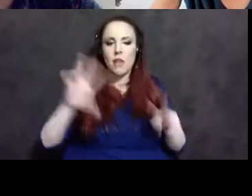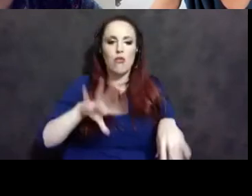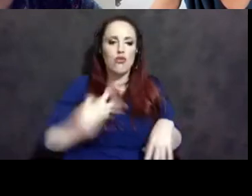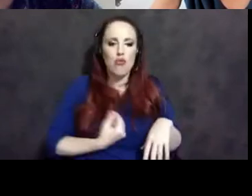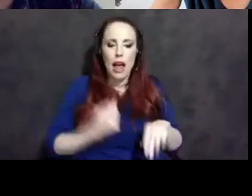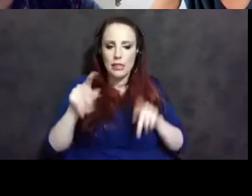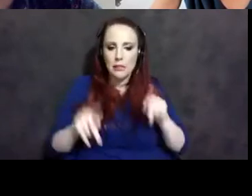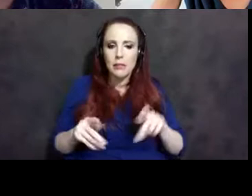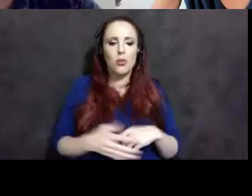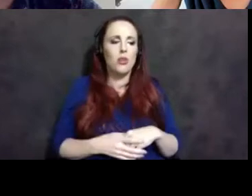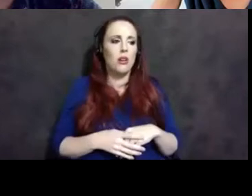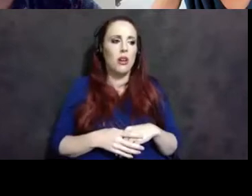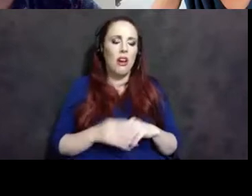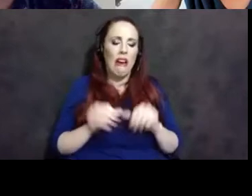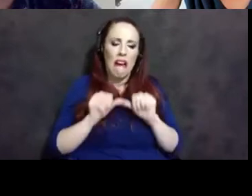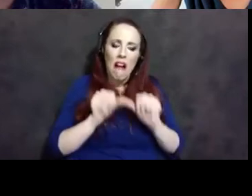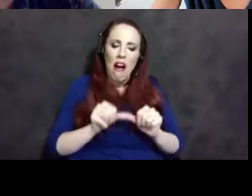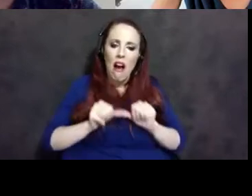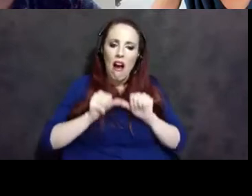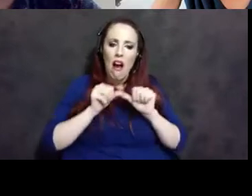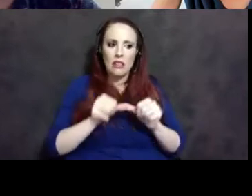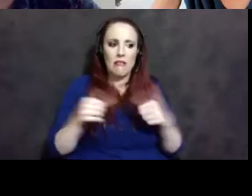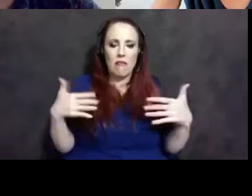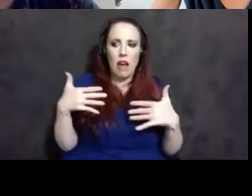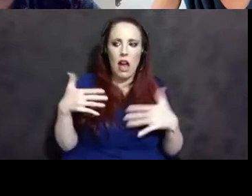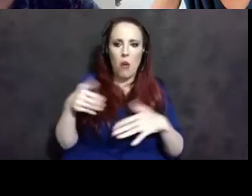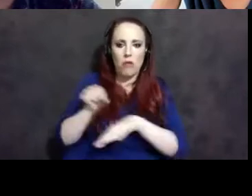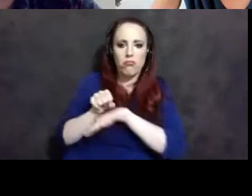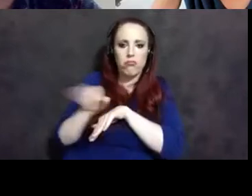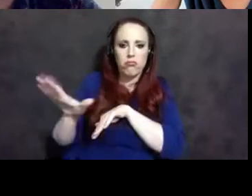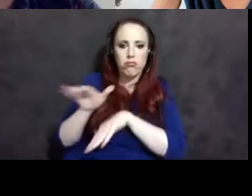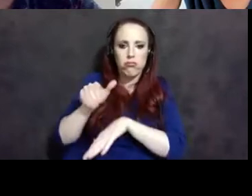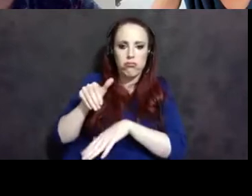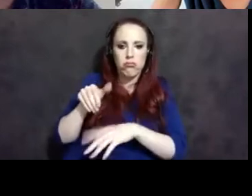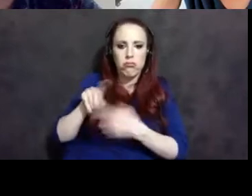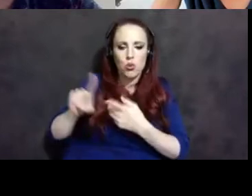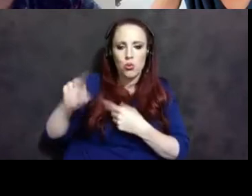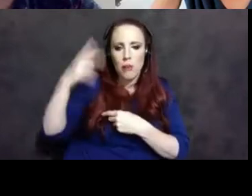And constantly had the fear of being deported because she was doing work for the community.